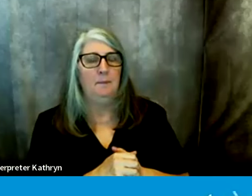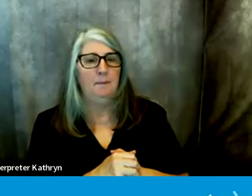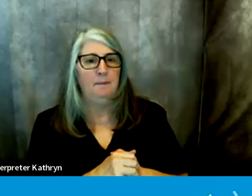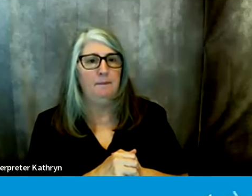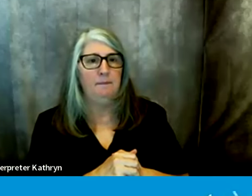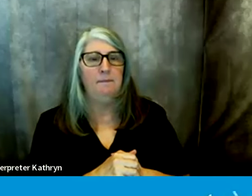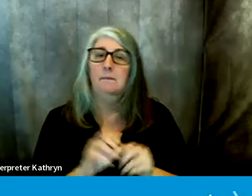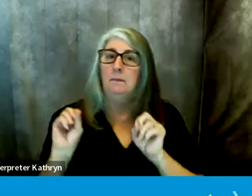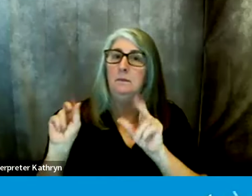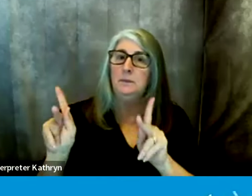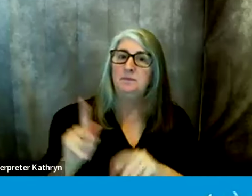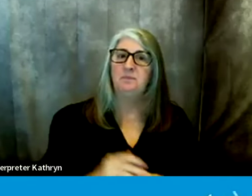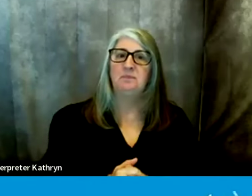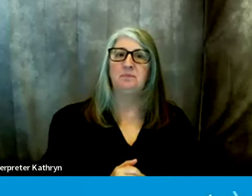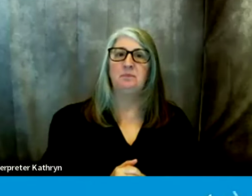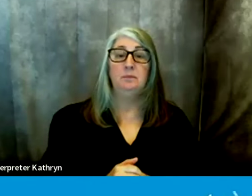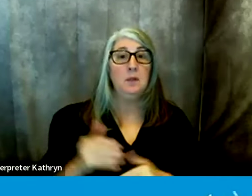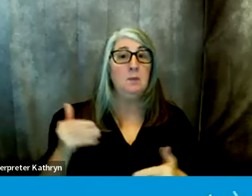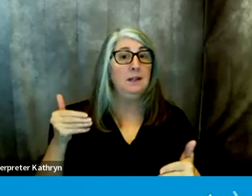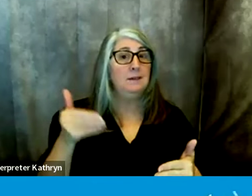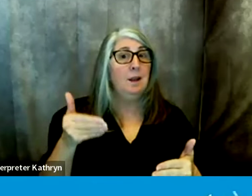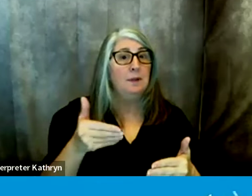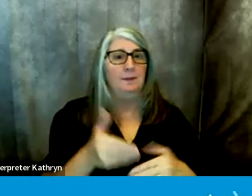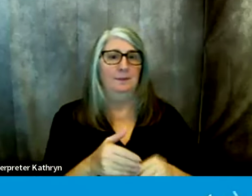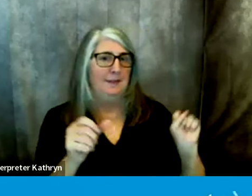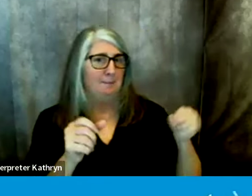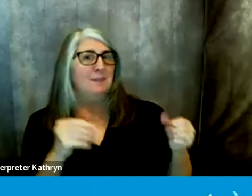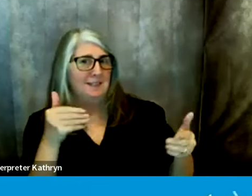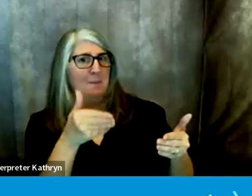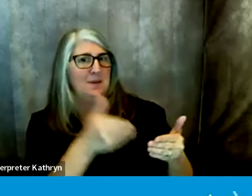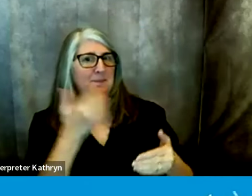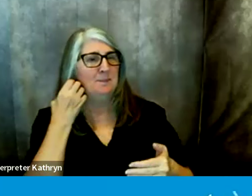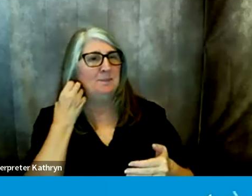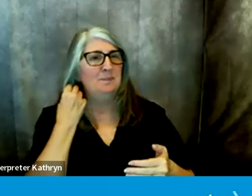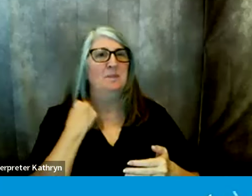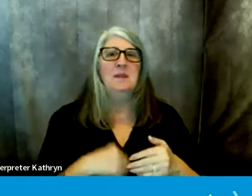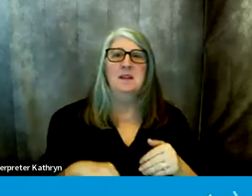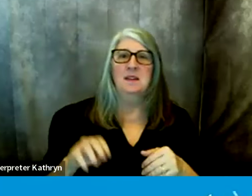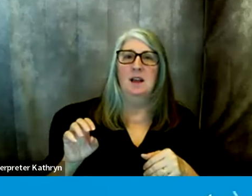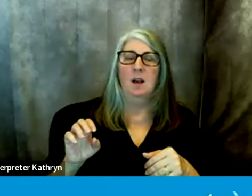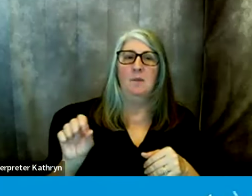Okay. But it's coming. It's coming. Yes, it's coming. There's a question about the SCiP.